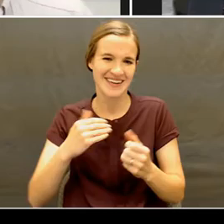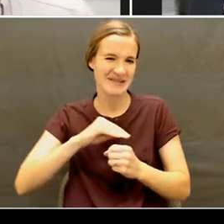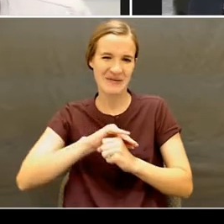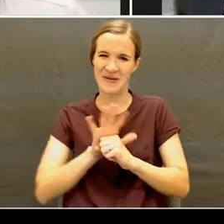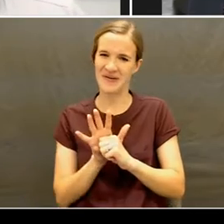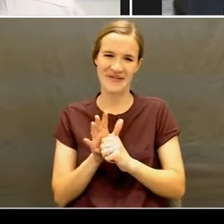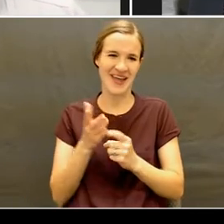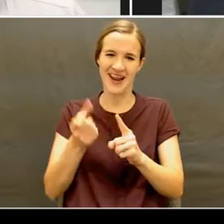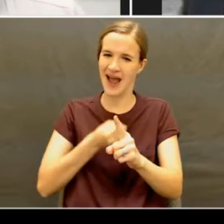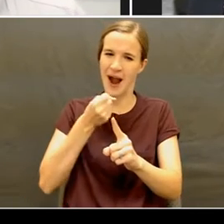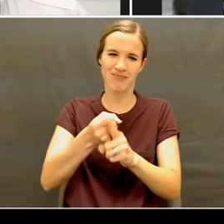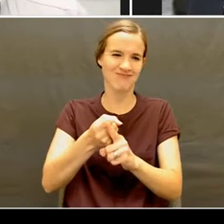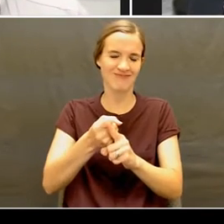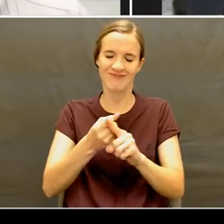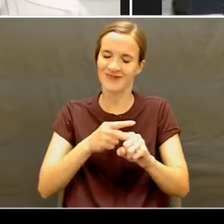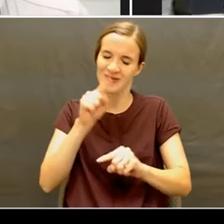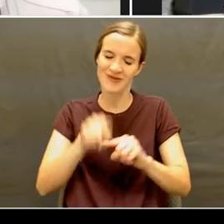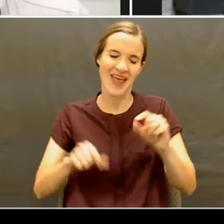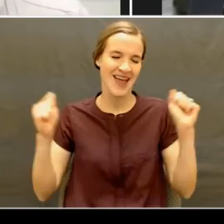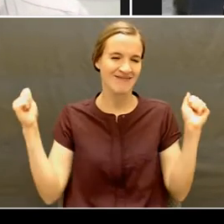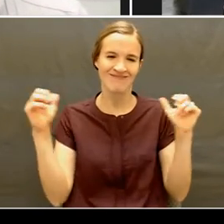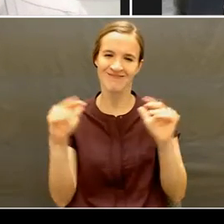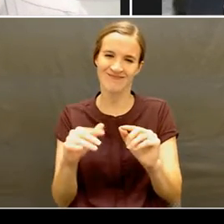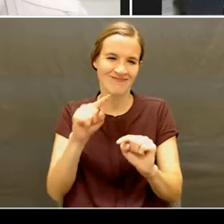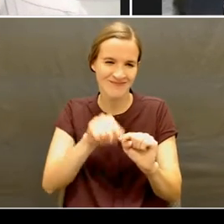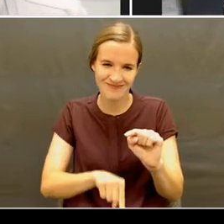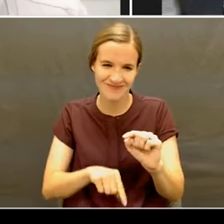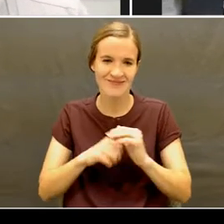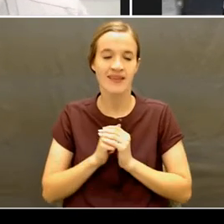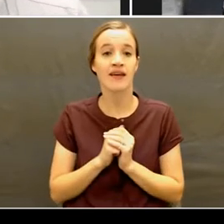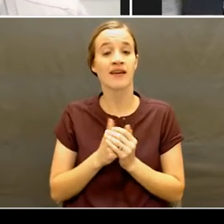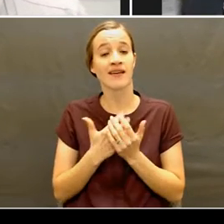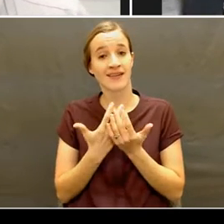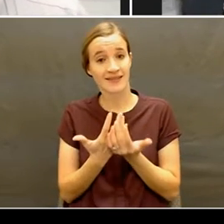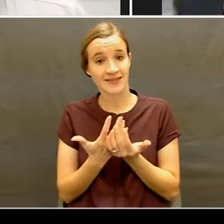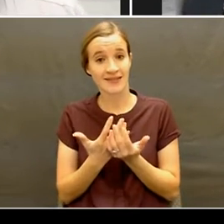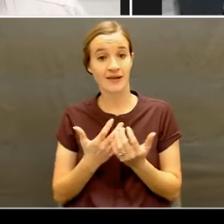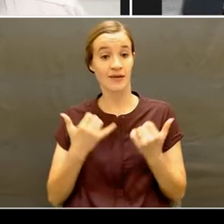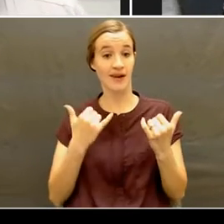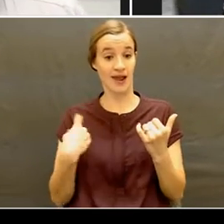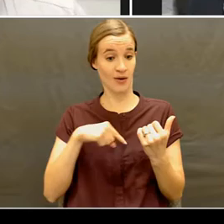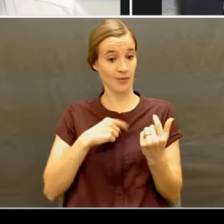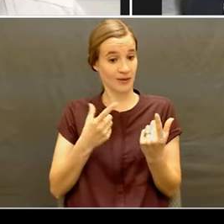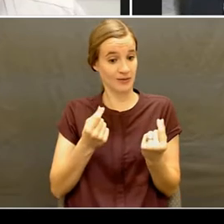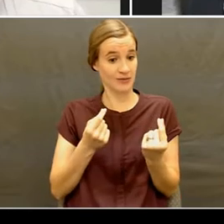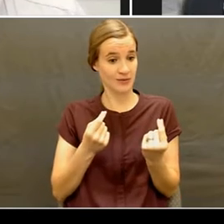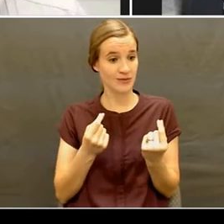of, is shaking her hide and had a little different plan for us. So we are finding a whole lot of